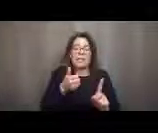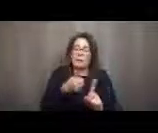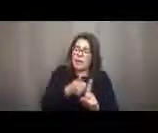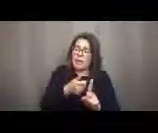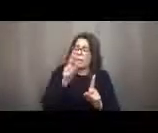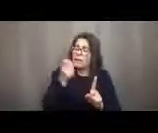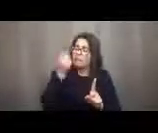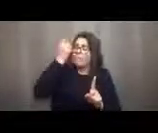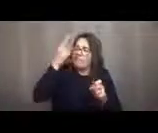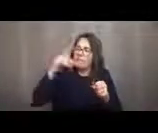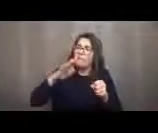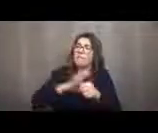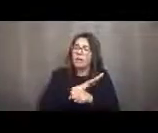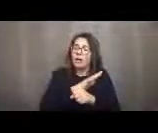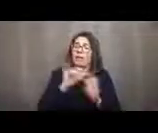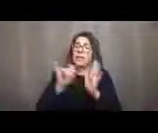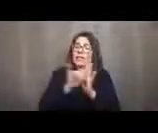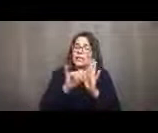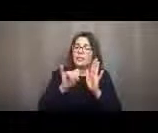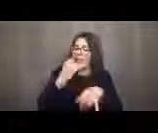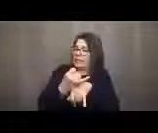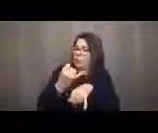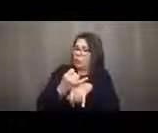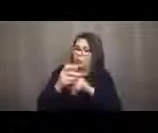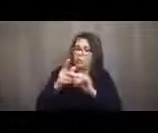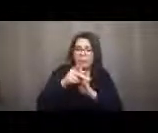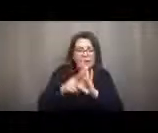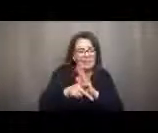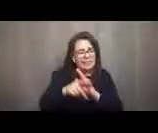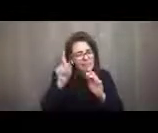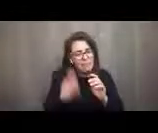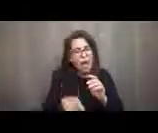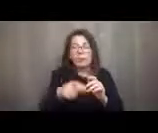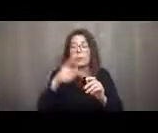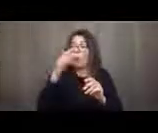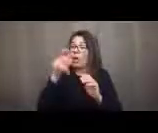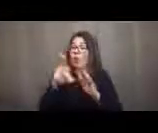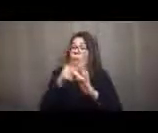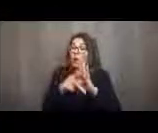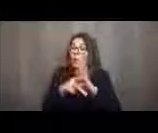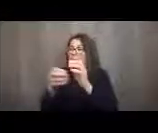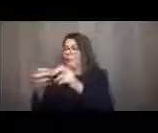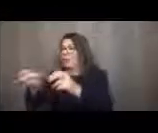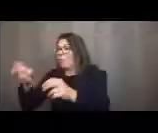the Institution's policy because your policy may be more restrictive than the regulation.